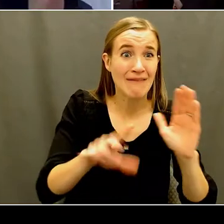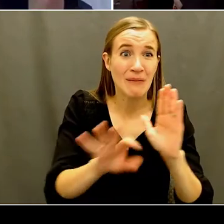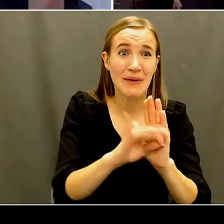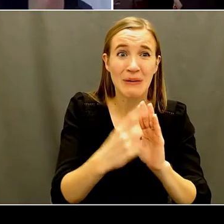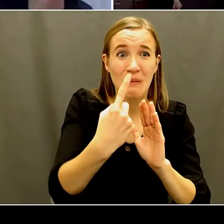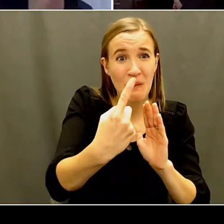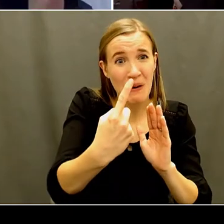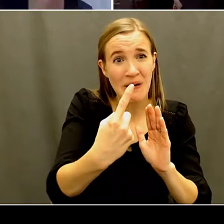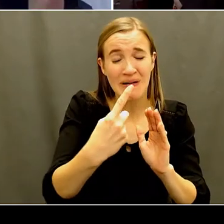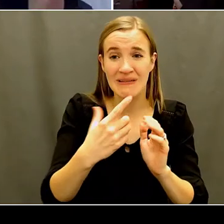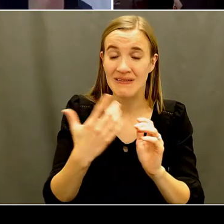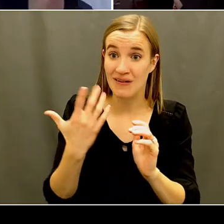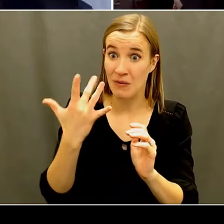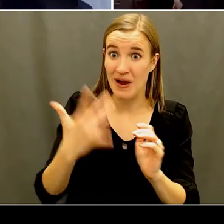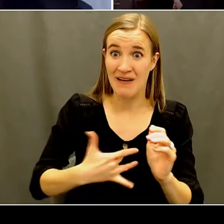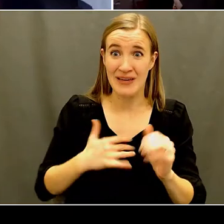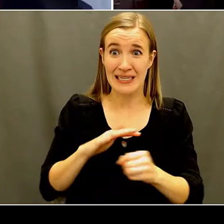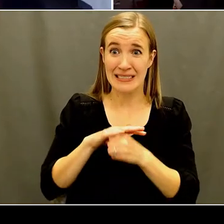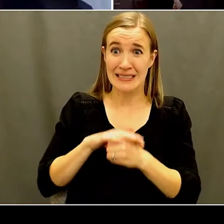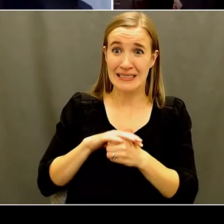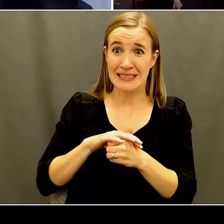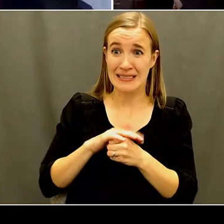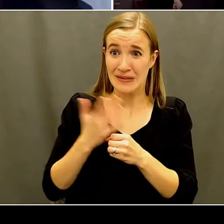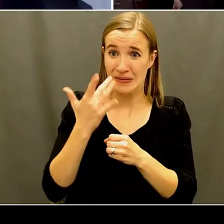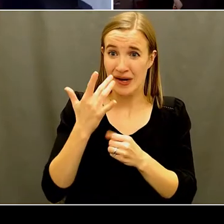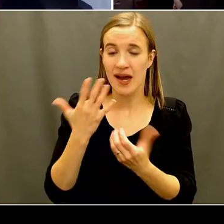first, first part of your question, one of the things that we can do as a